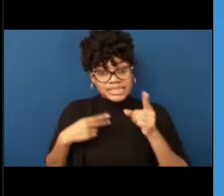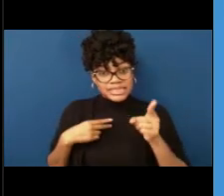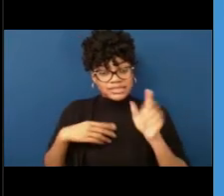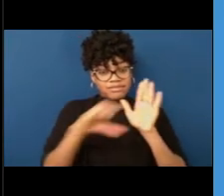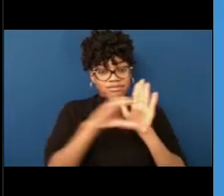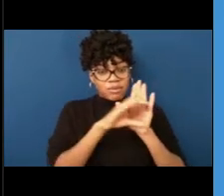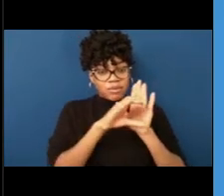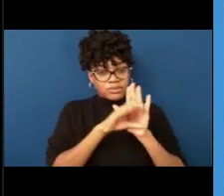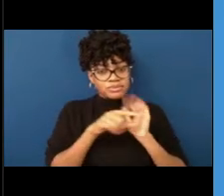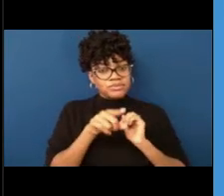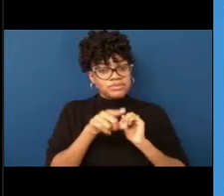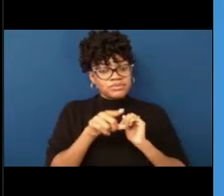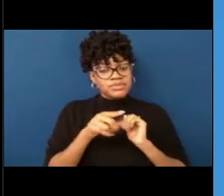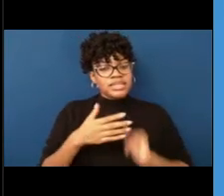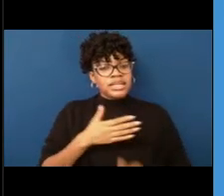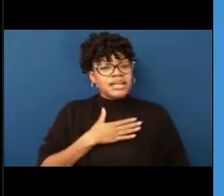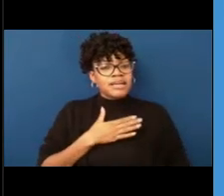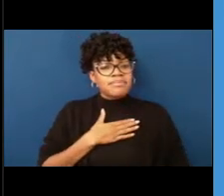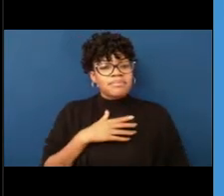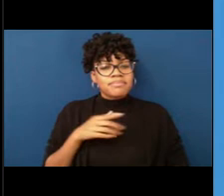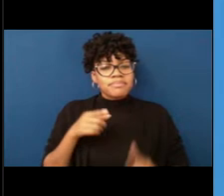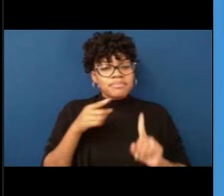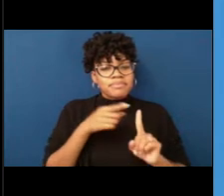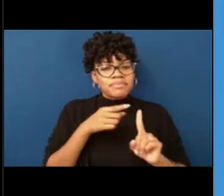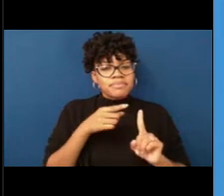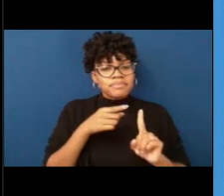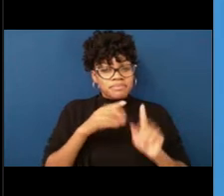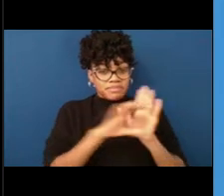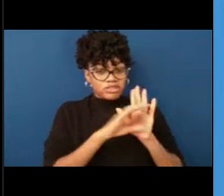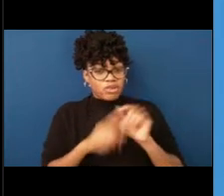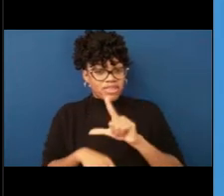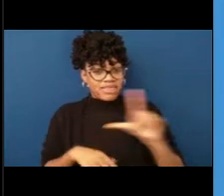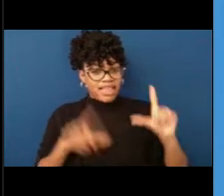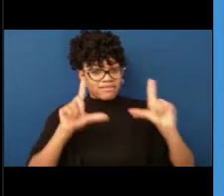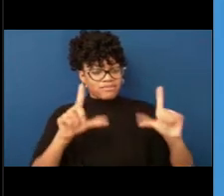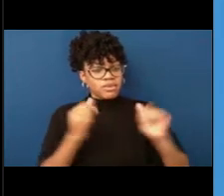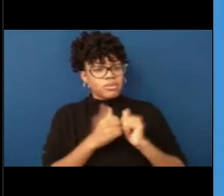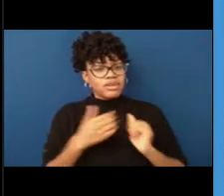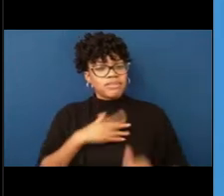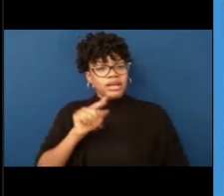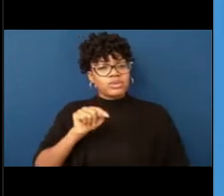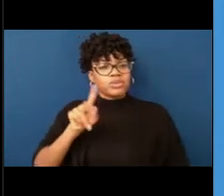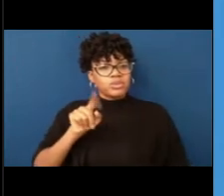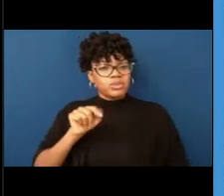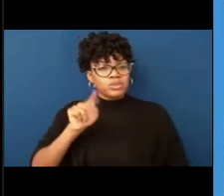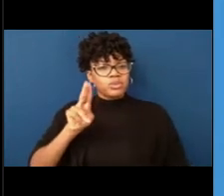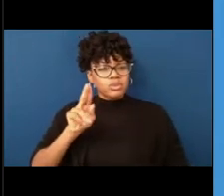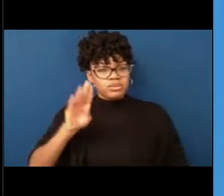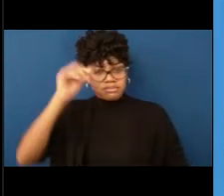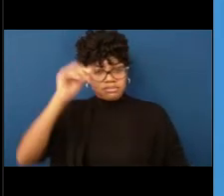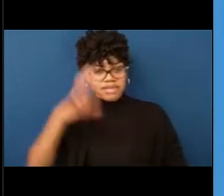who is a very famous water man and canoe paddling coach. If you look at this picture here,